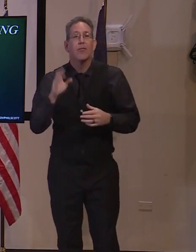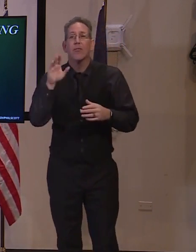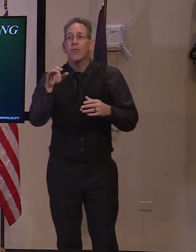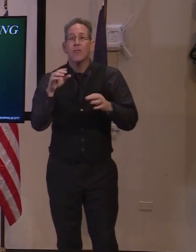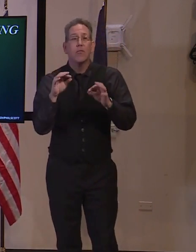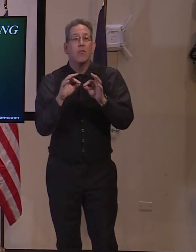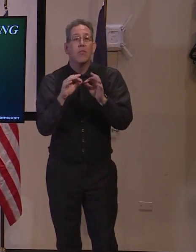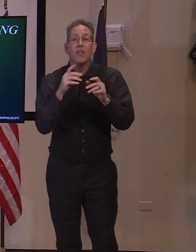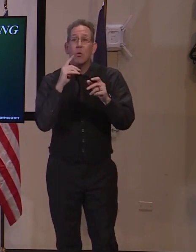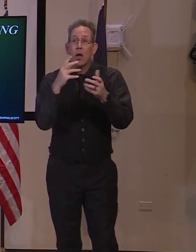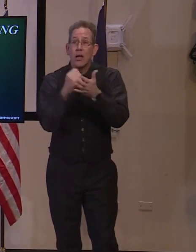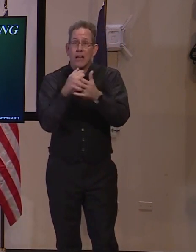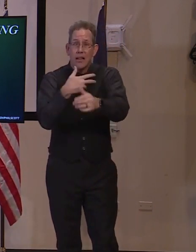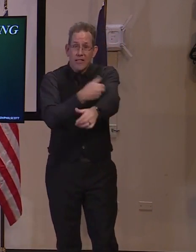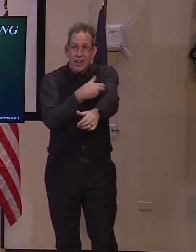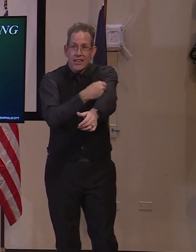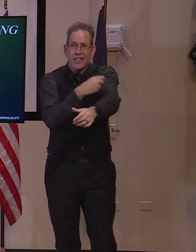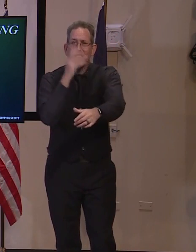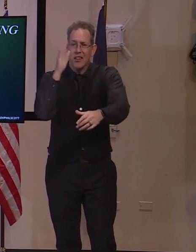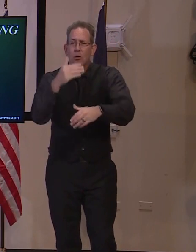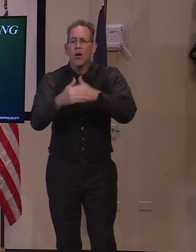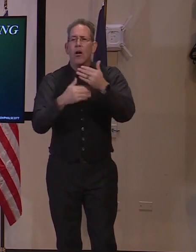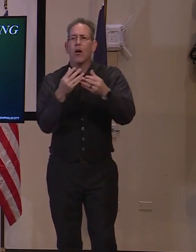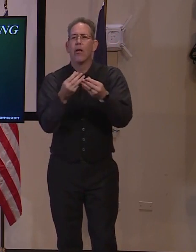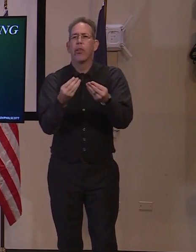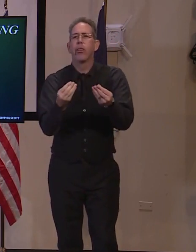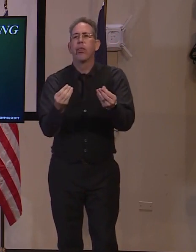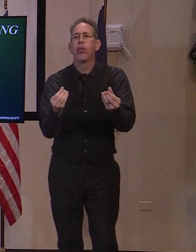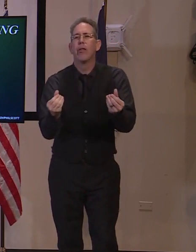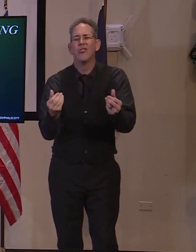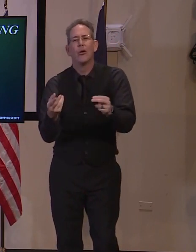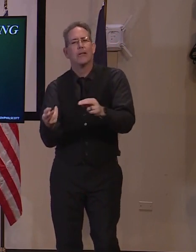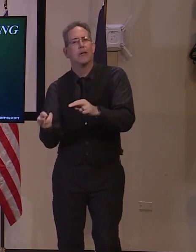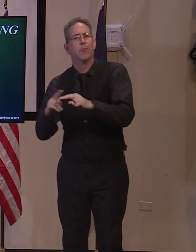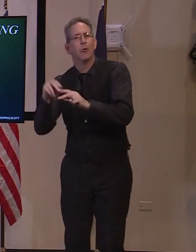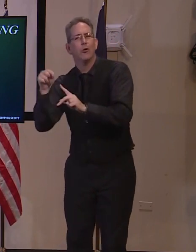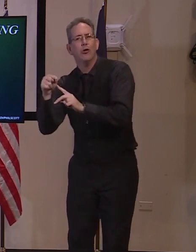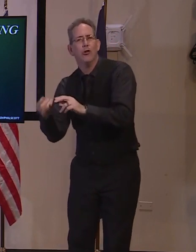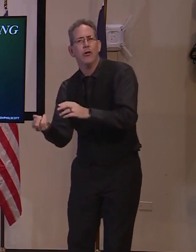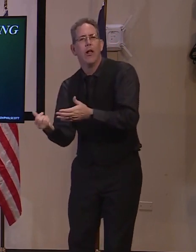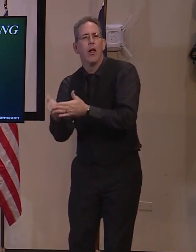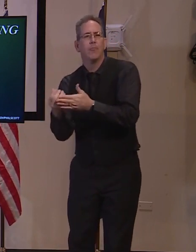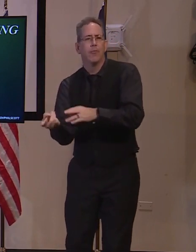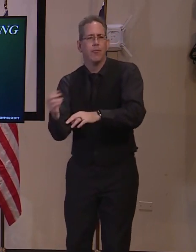for for Delta, a booster will greatly greatly reduce the chance of getting it